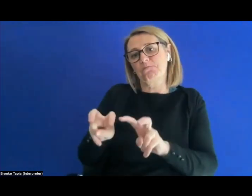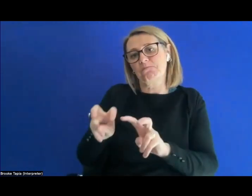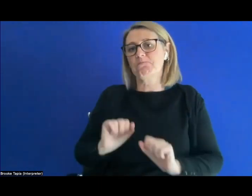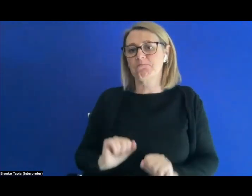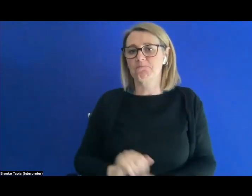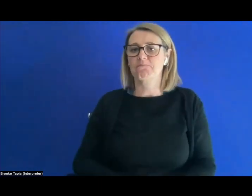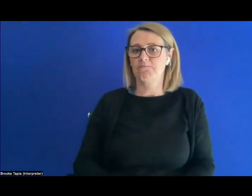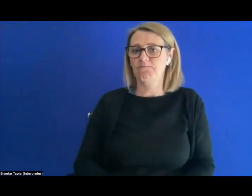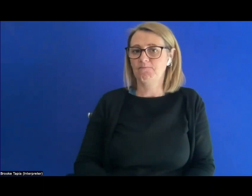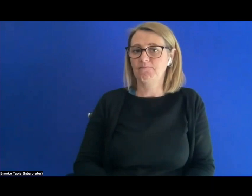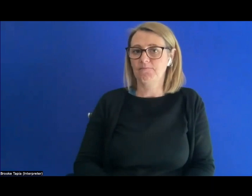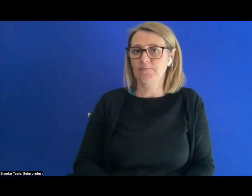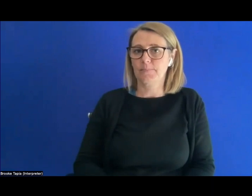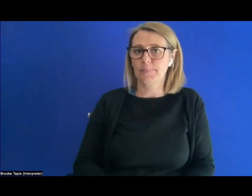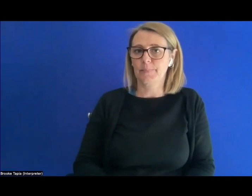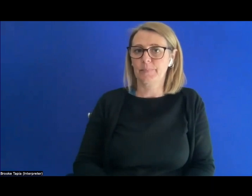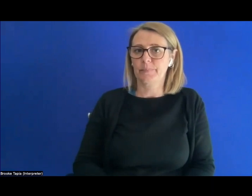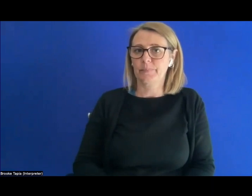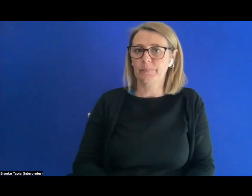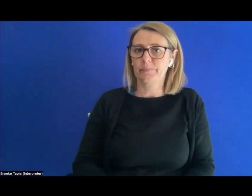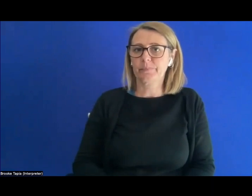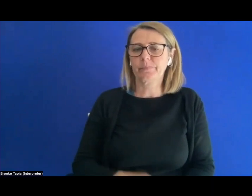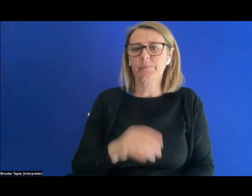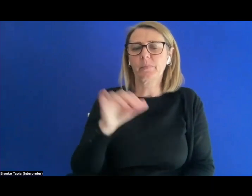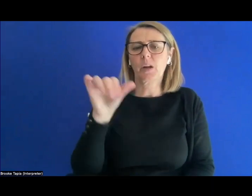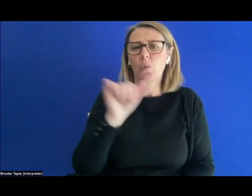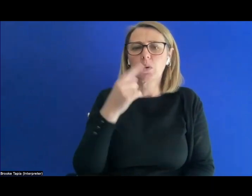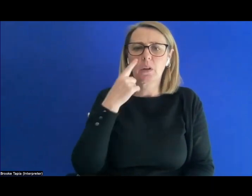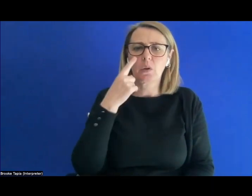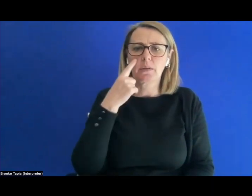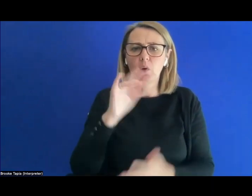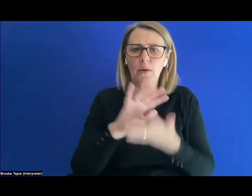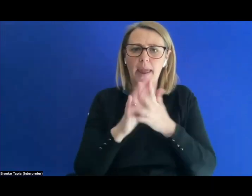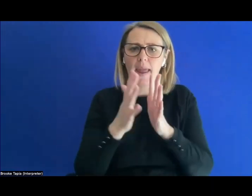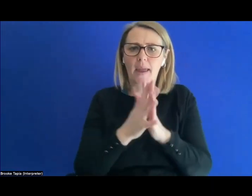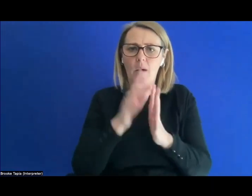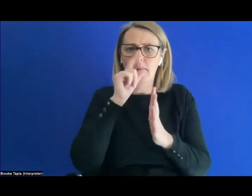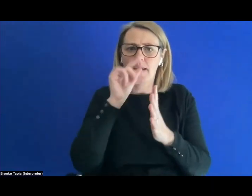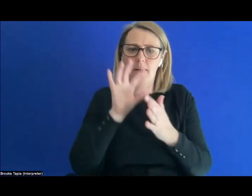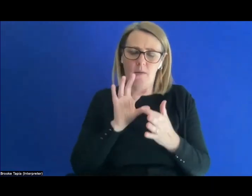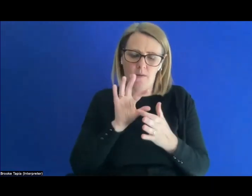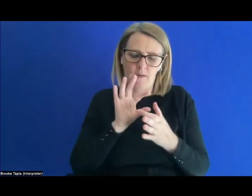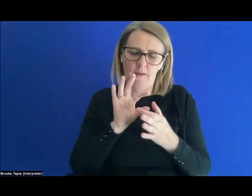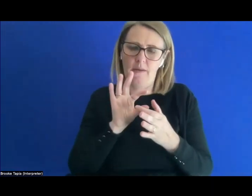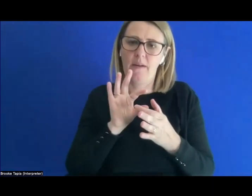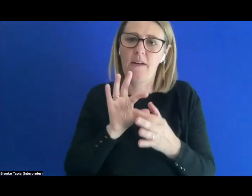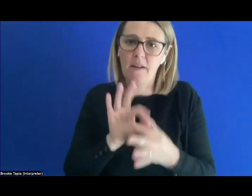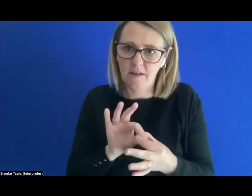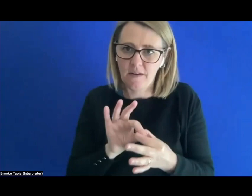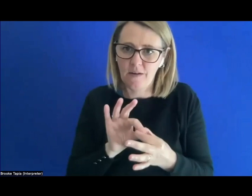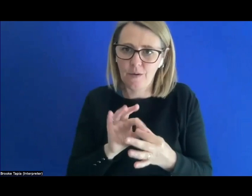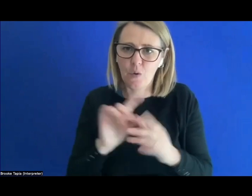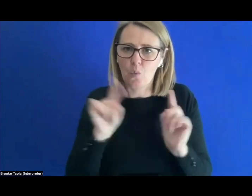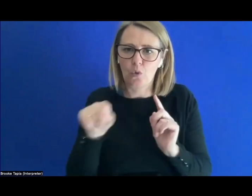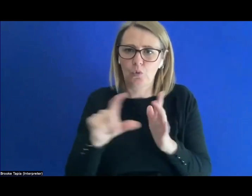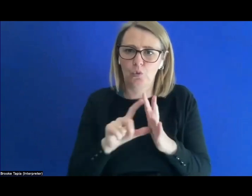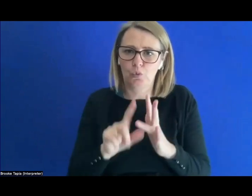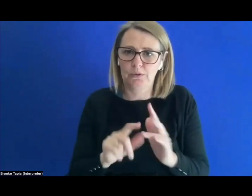Then I would look at, “How can I join in with what it is you’re doing?”. So, if you’re just sitting